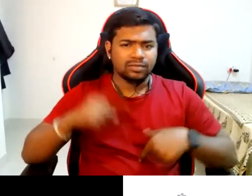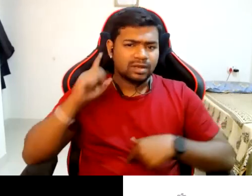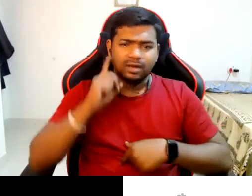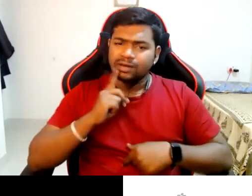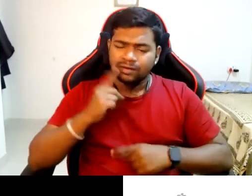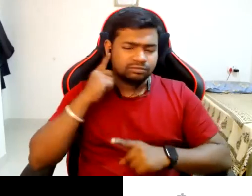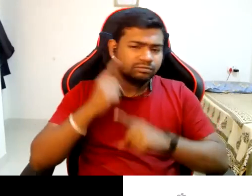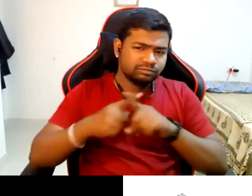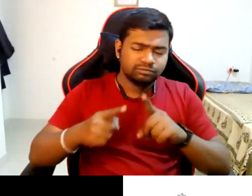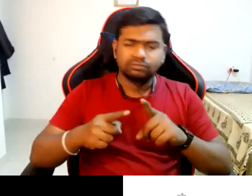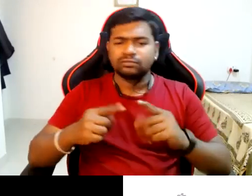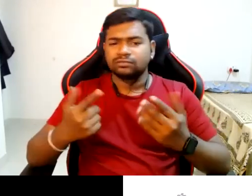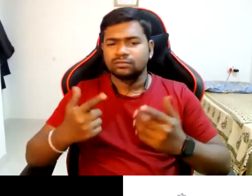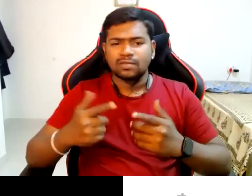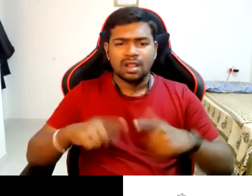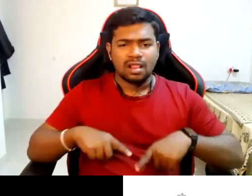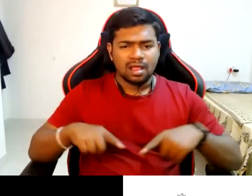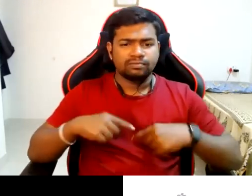And where are we standing right now?